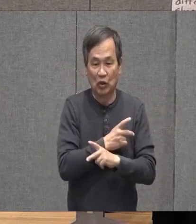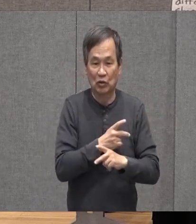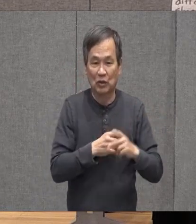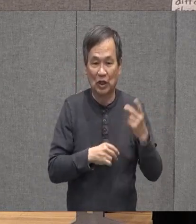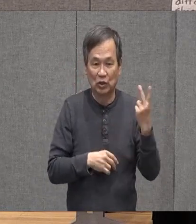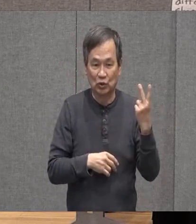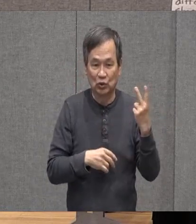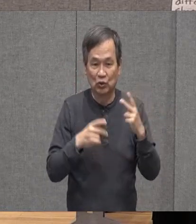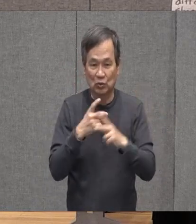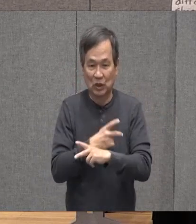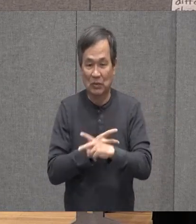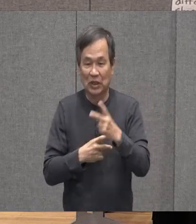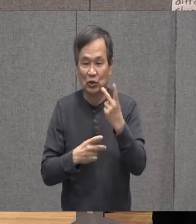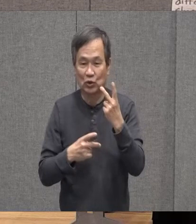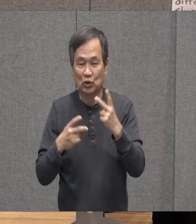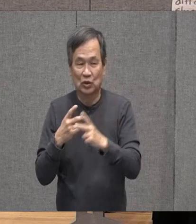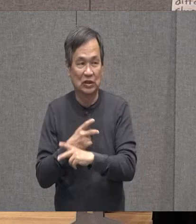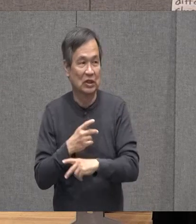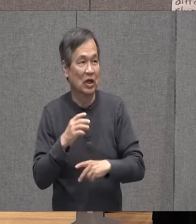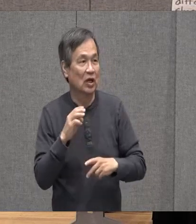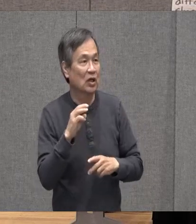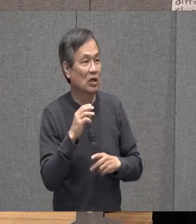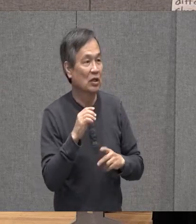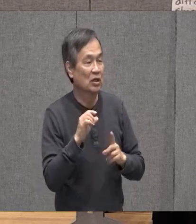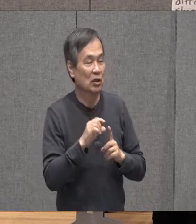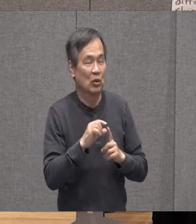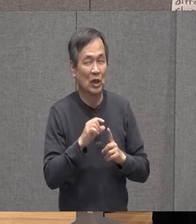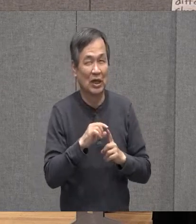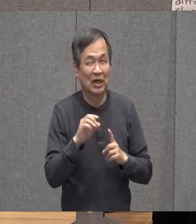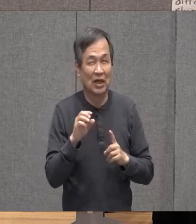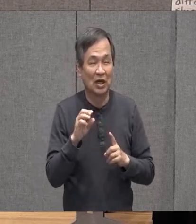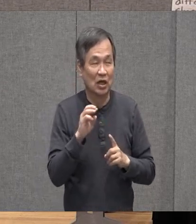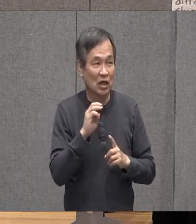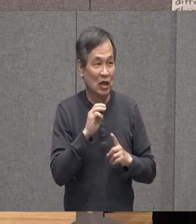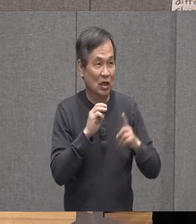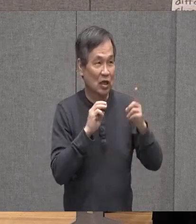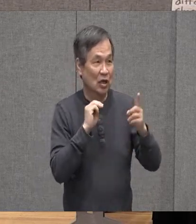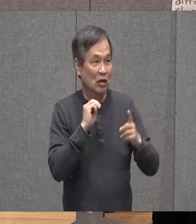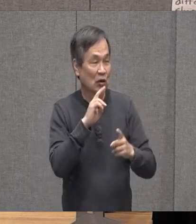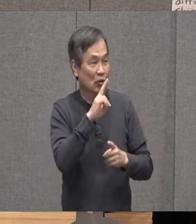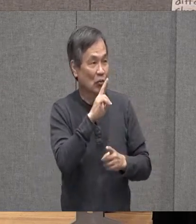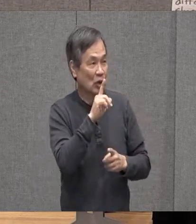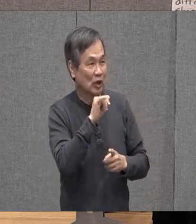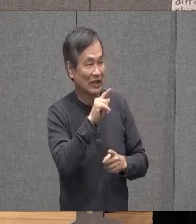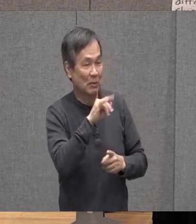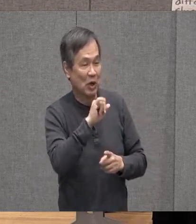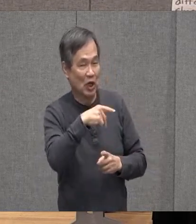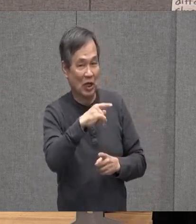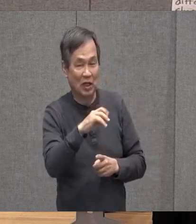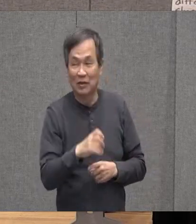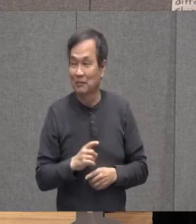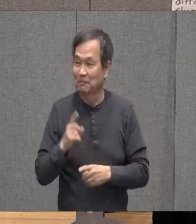and that makes me think that the term is called multiple. Multiple is right! Ding ding ding ding!